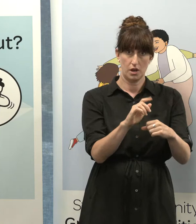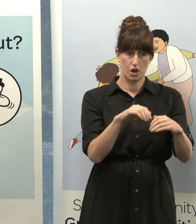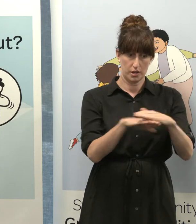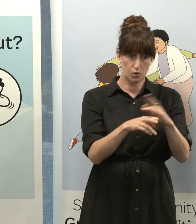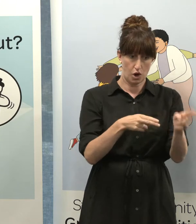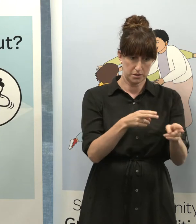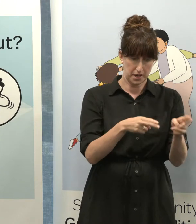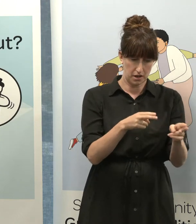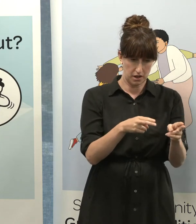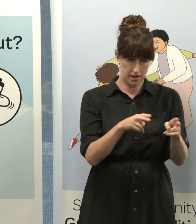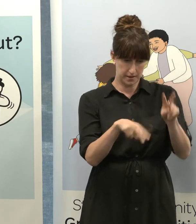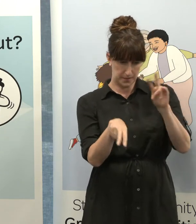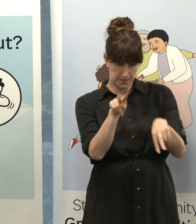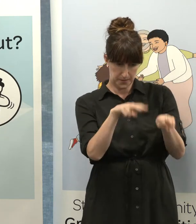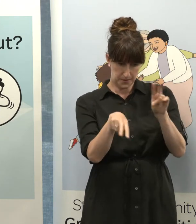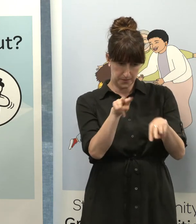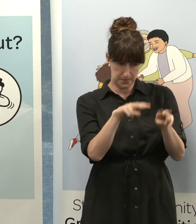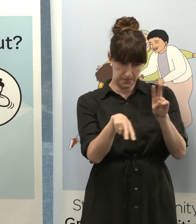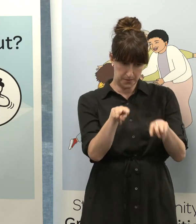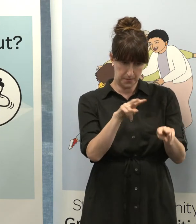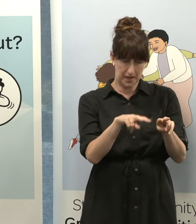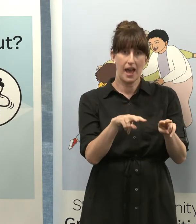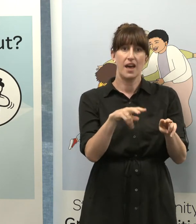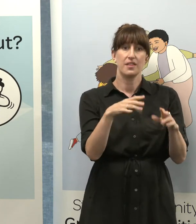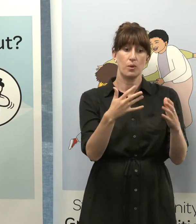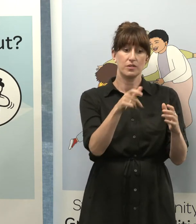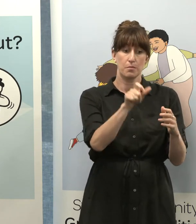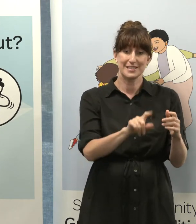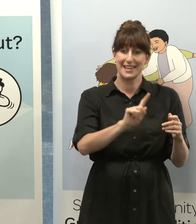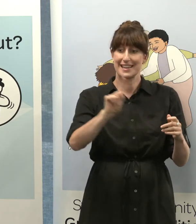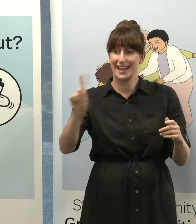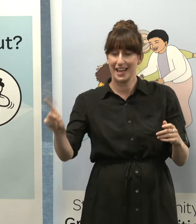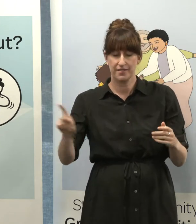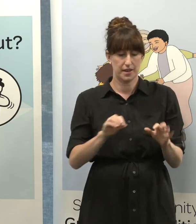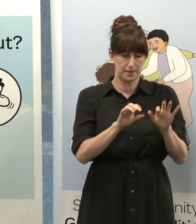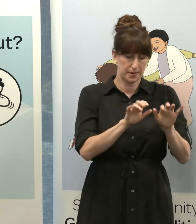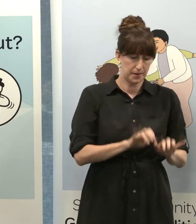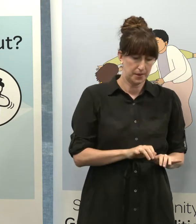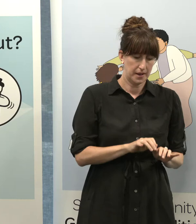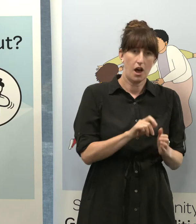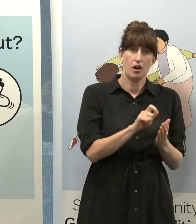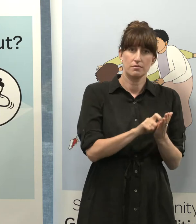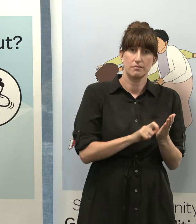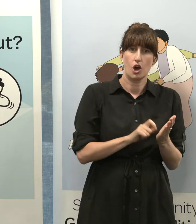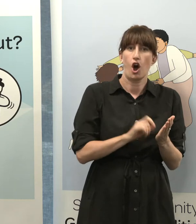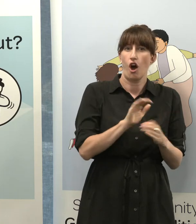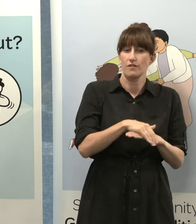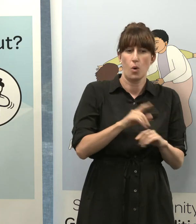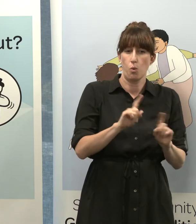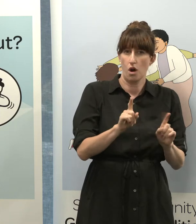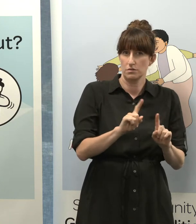final diagnosis for a person when the going to hospital is coded after they leave.